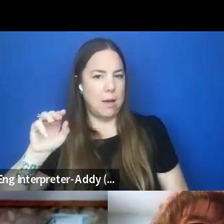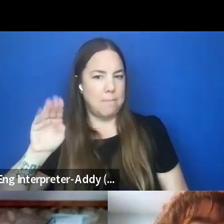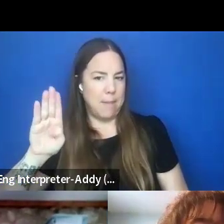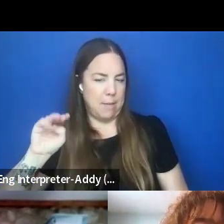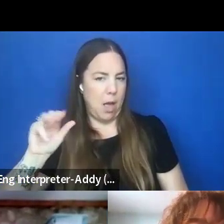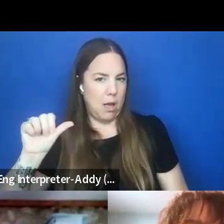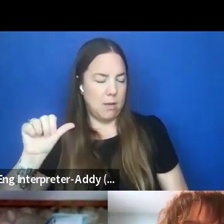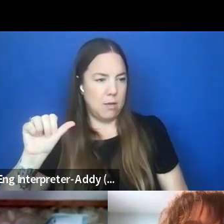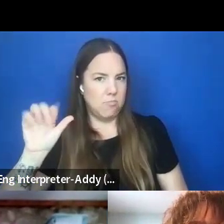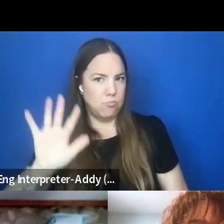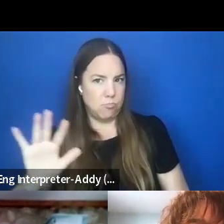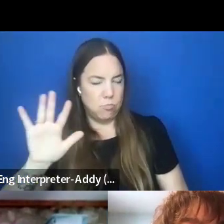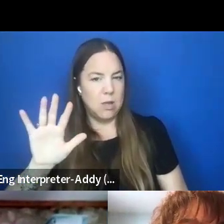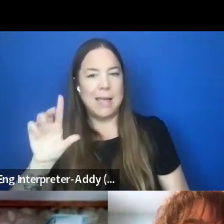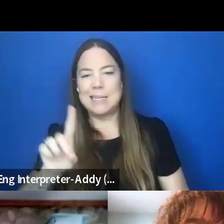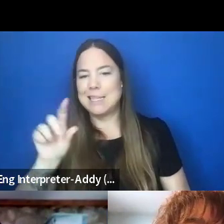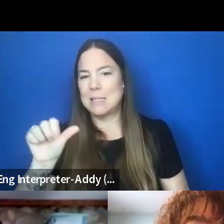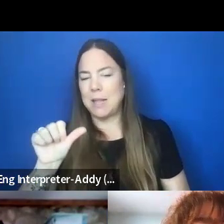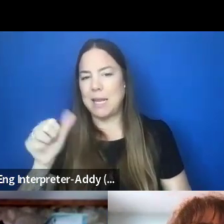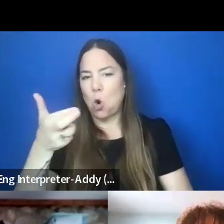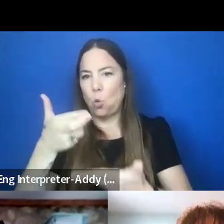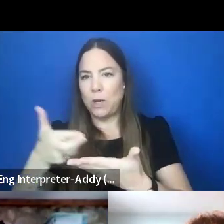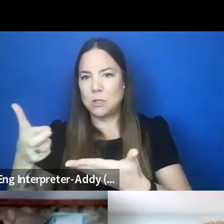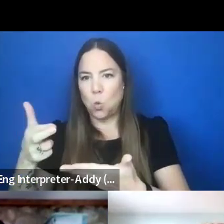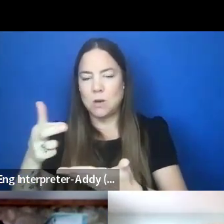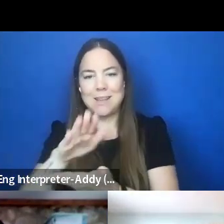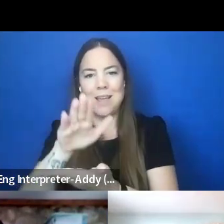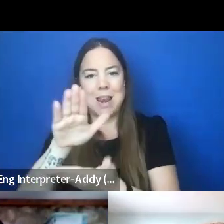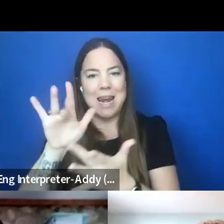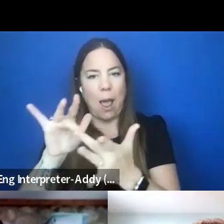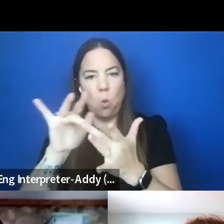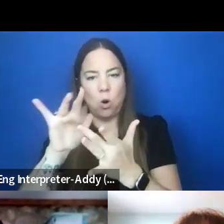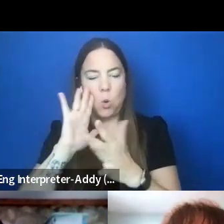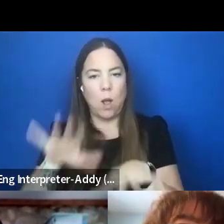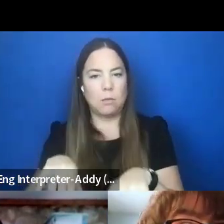Adeleigh Belyeu: disability resource network is going to be holding a Adeleigh Belyeu: luncheon and